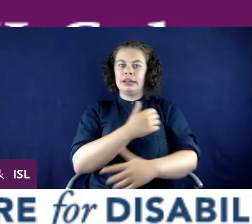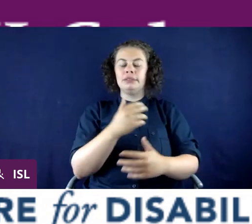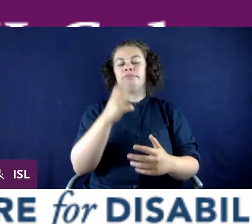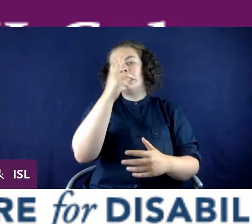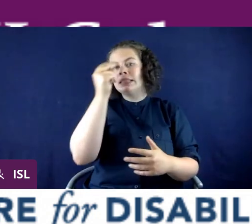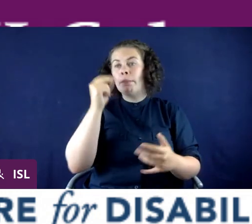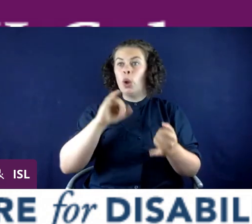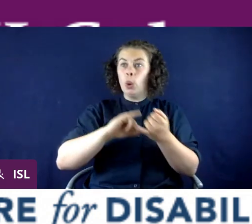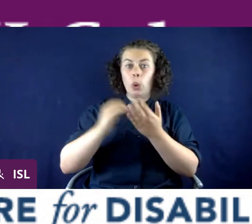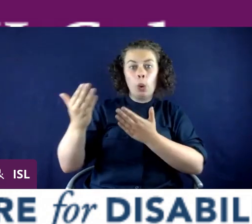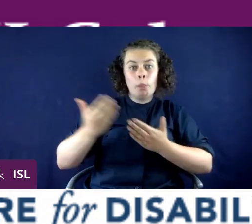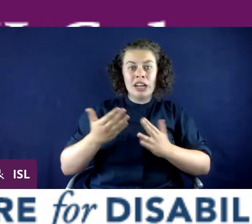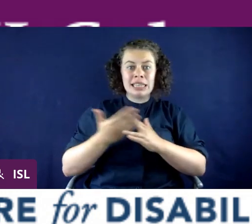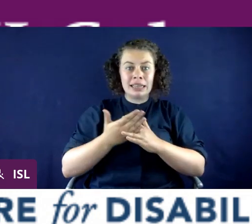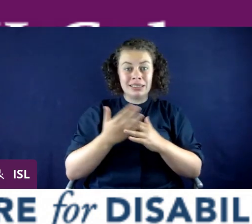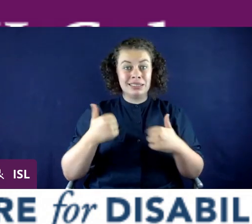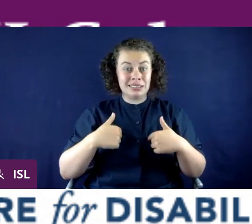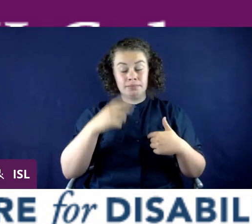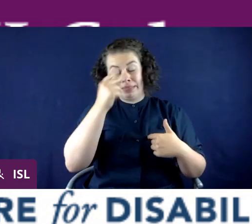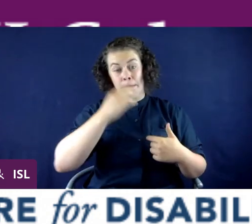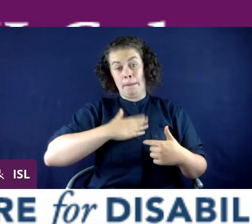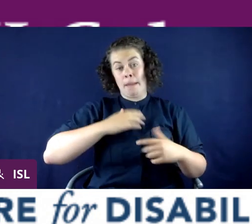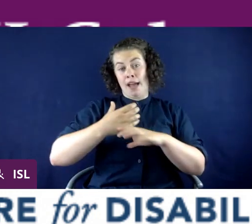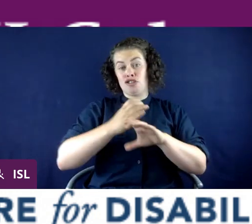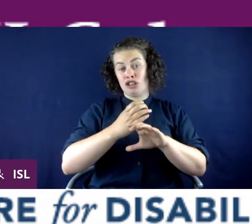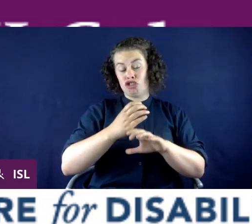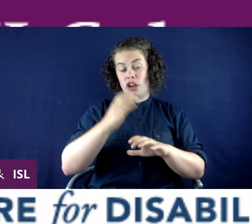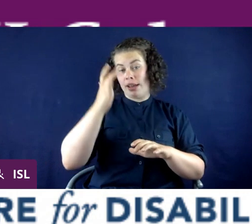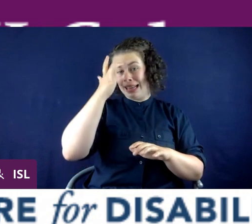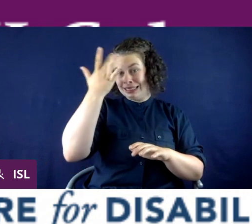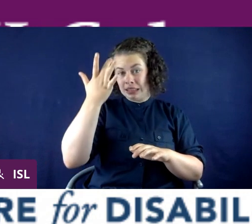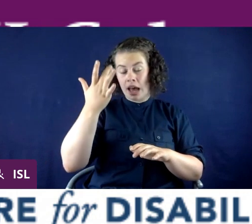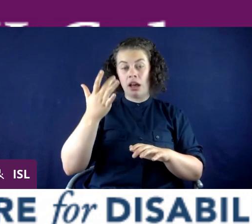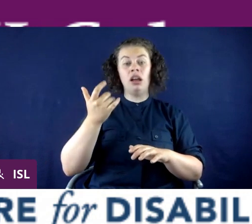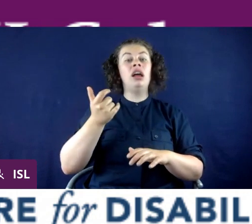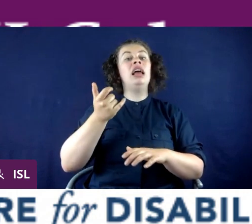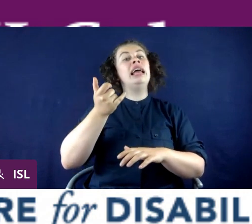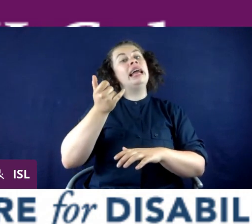and we don't have the footpath being right, you ask for assistance.